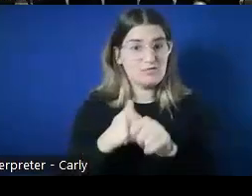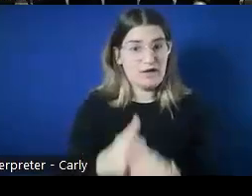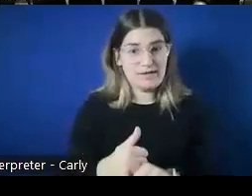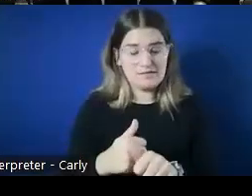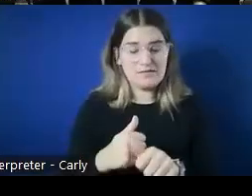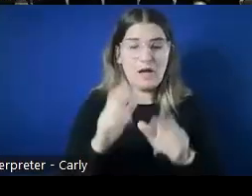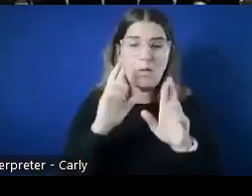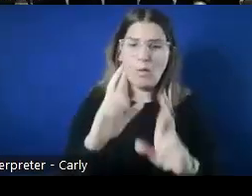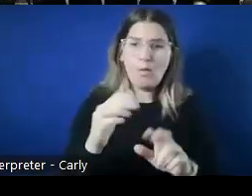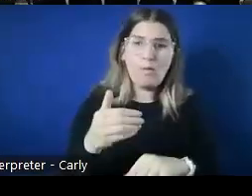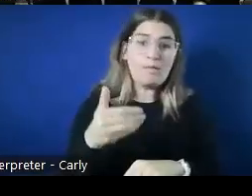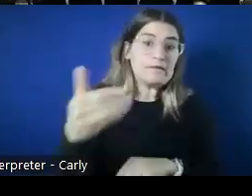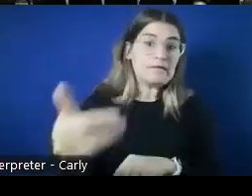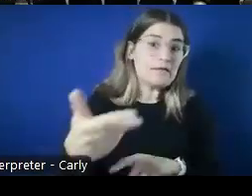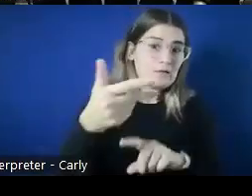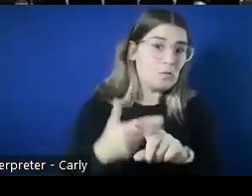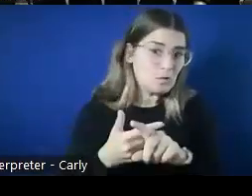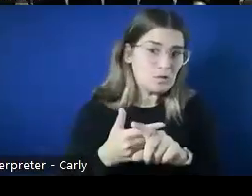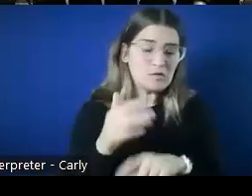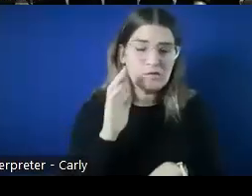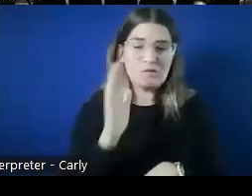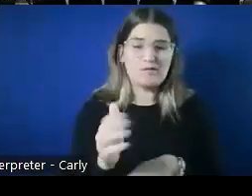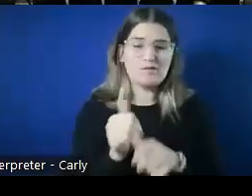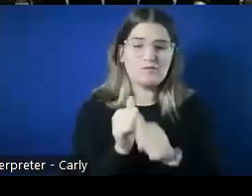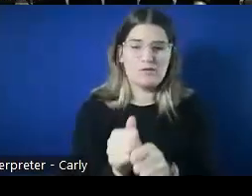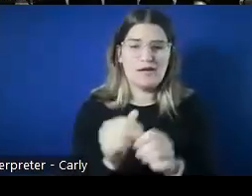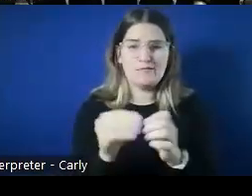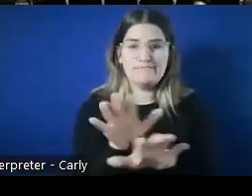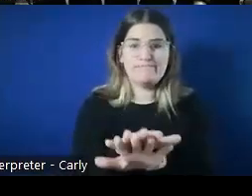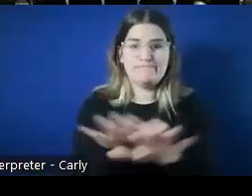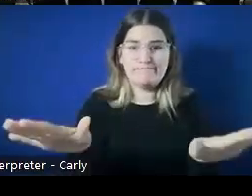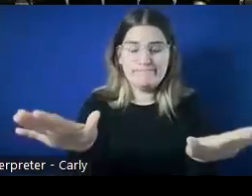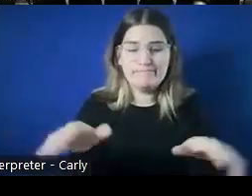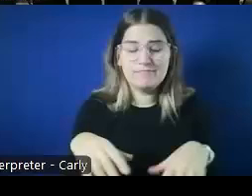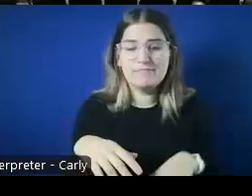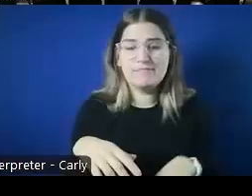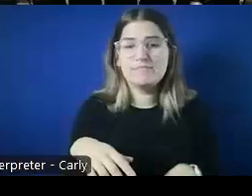next quarter that won't be true anymore from chart reviews which are dependent on me actually opening